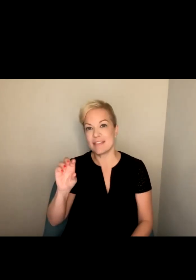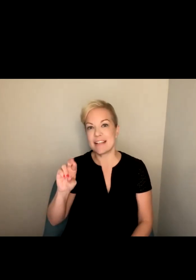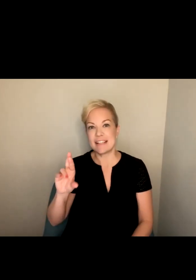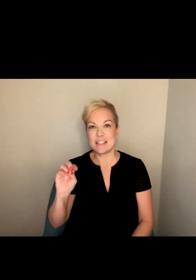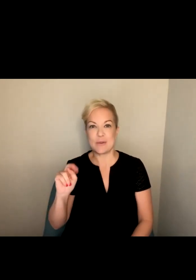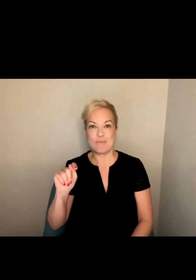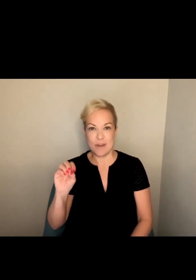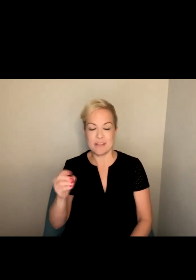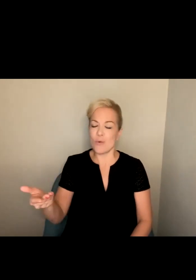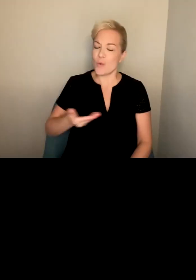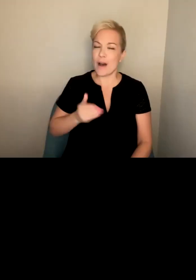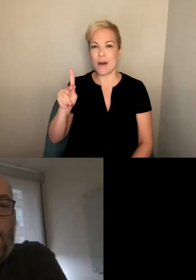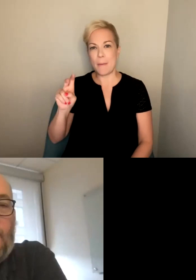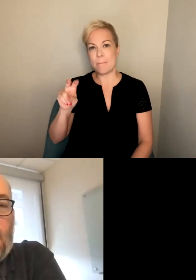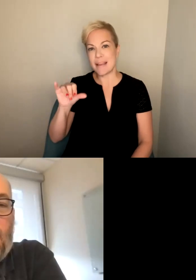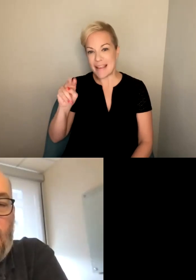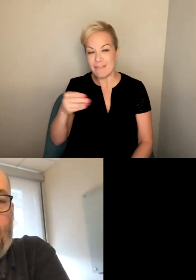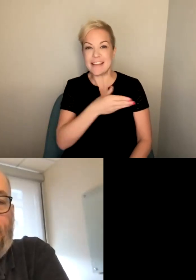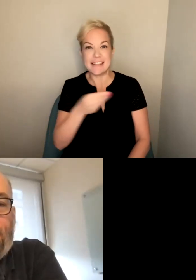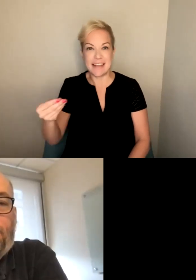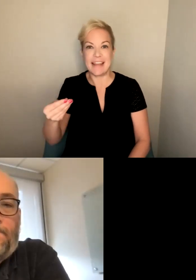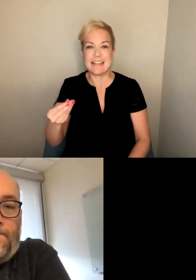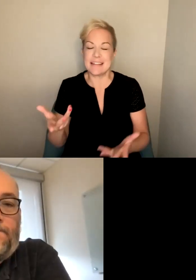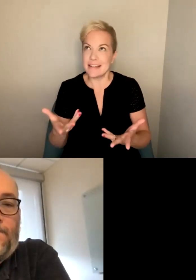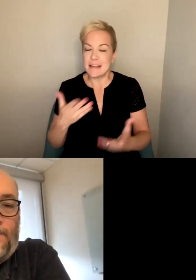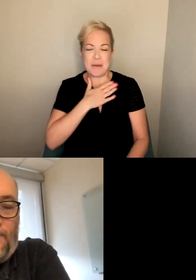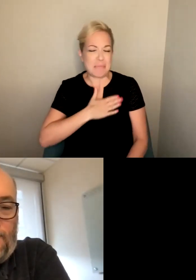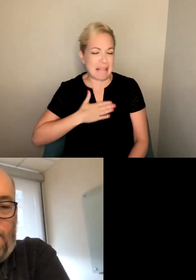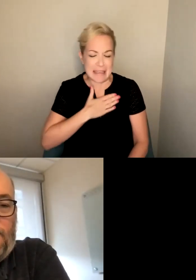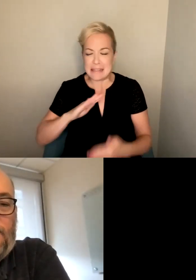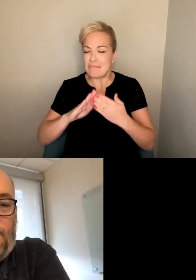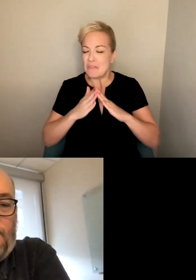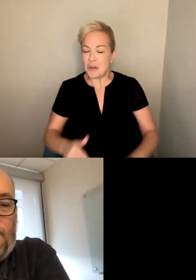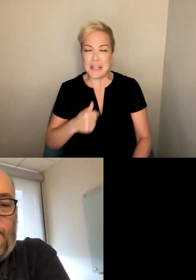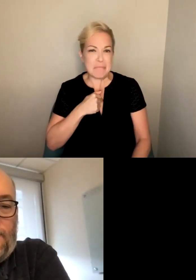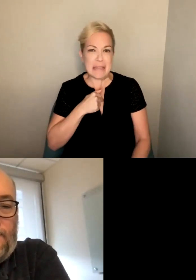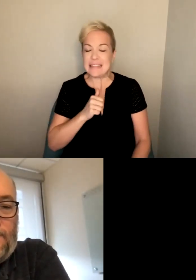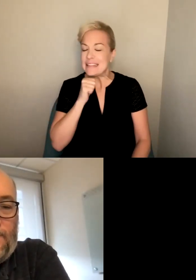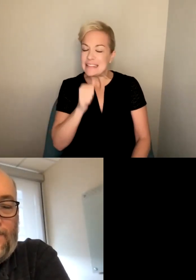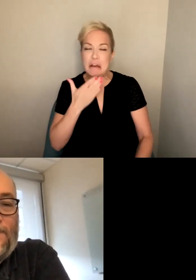to welcome you Kevin, and I also want to beg your forgiveness for my not very good pronunciation,